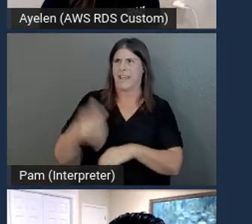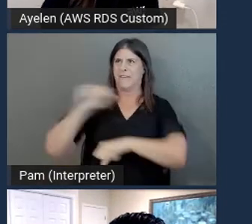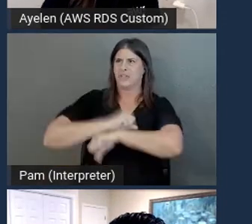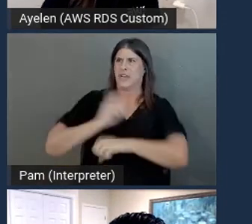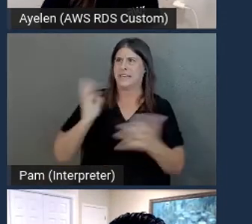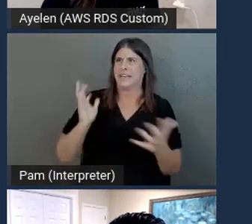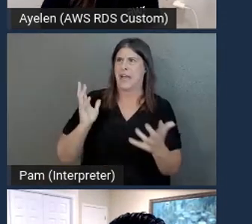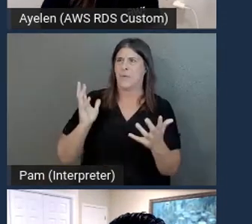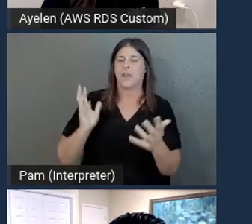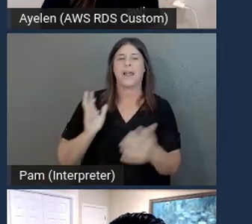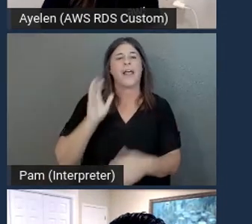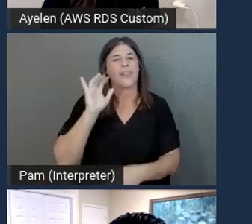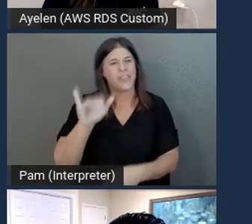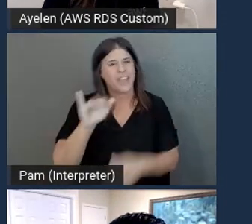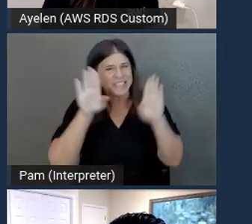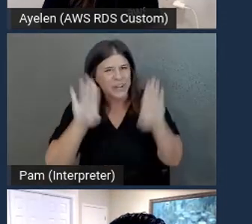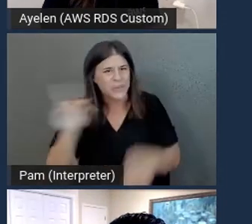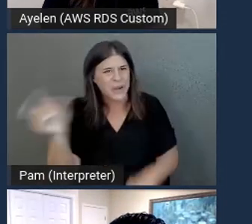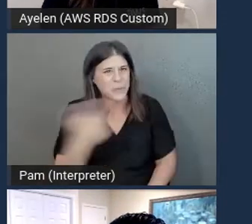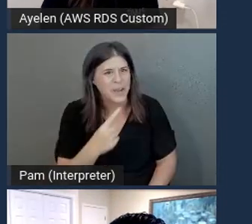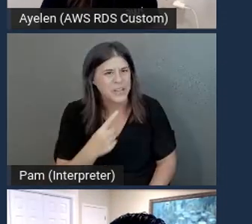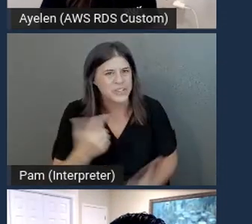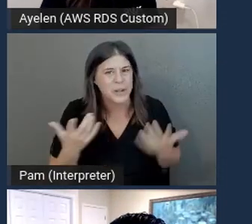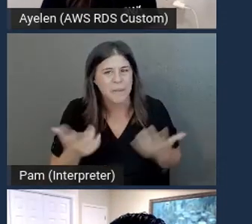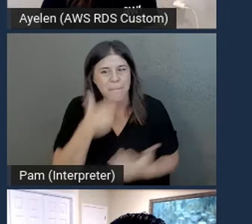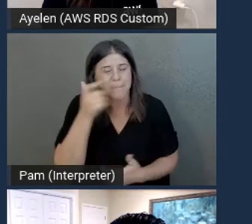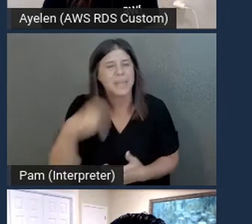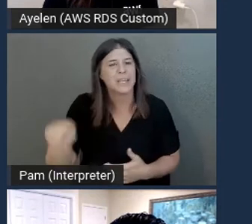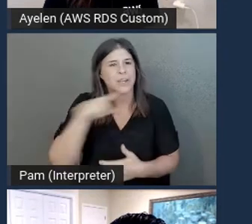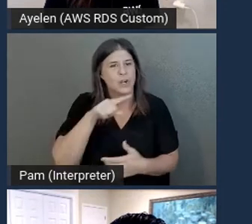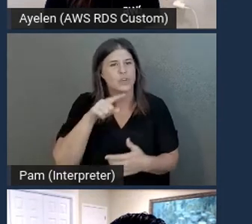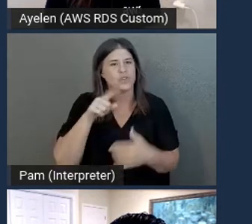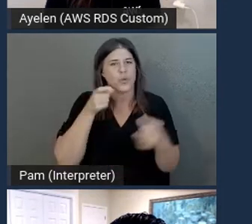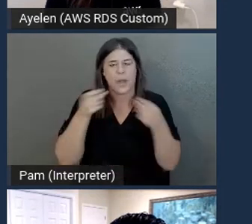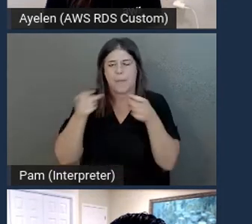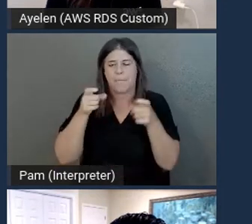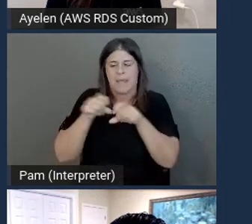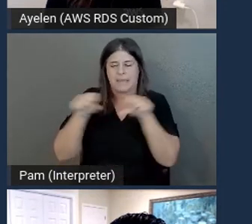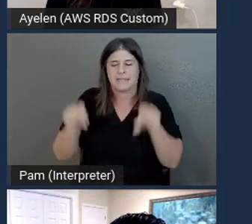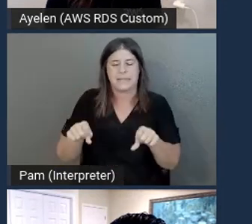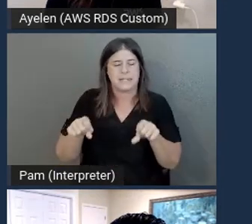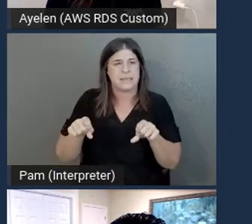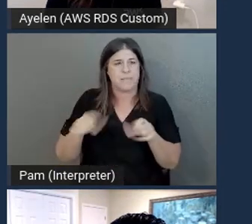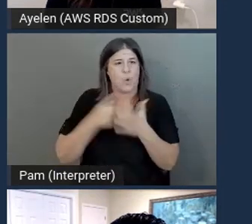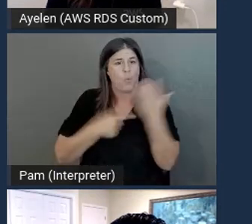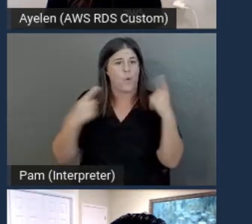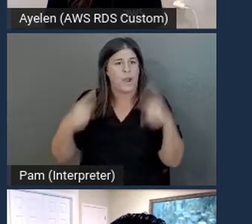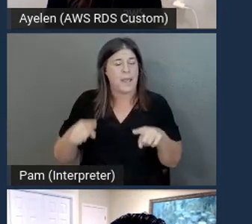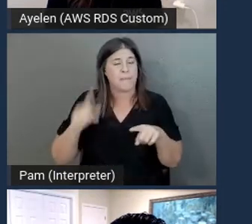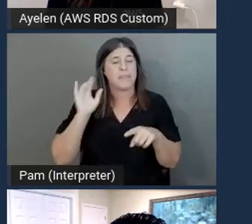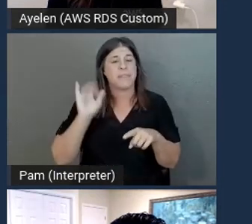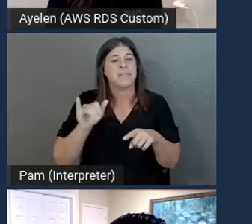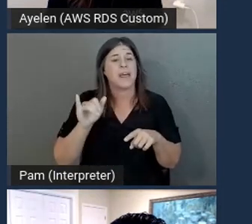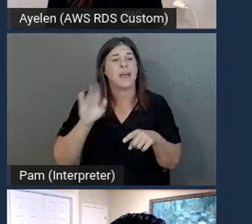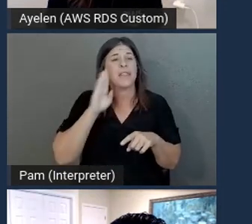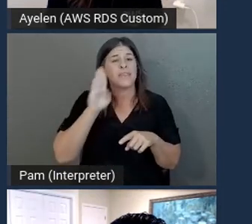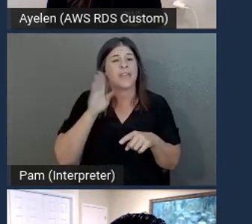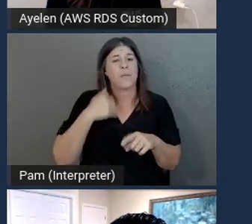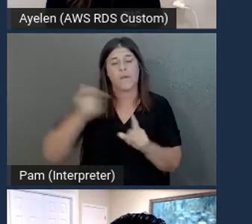That's a great question. Because you are on a managed system, what is going to happen, is that there is automation running on the background.